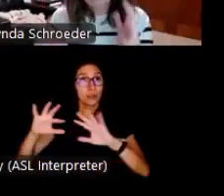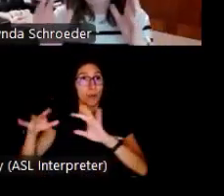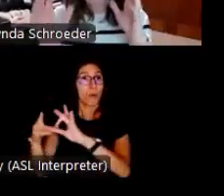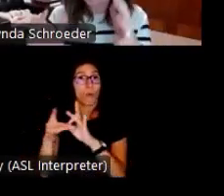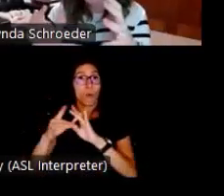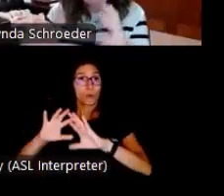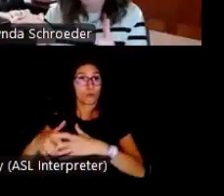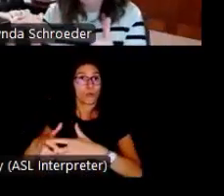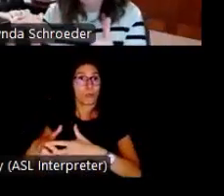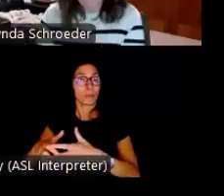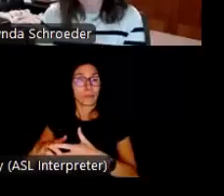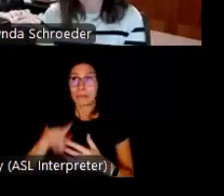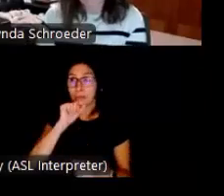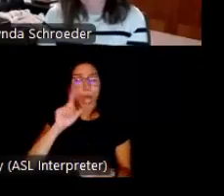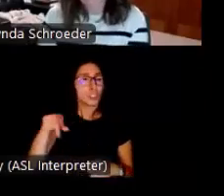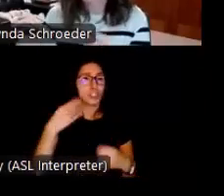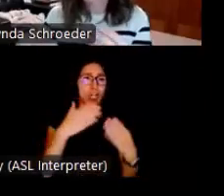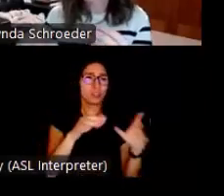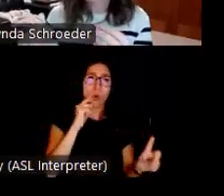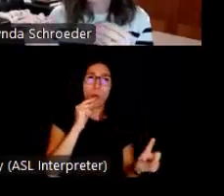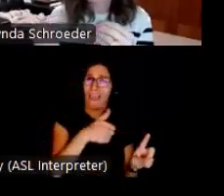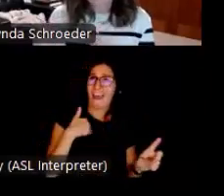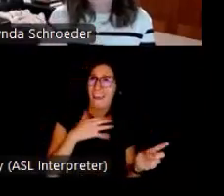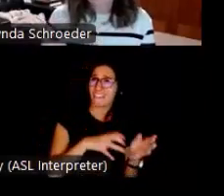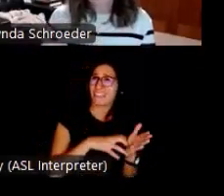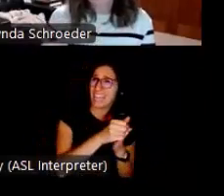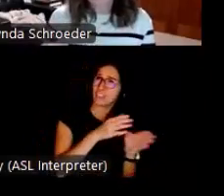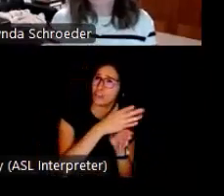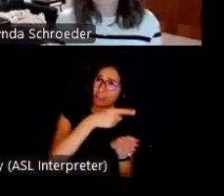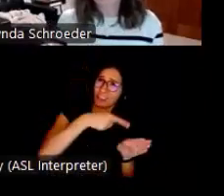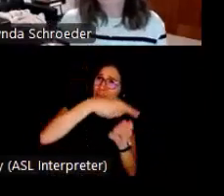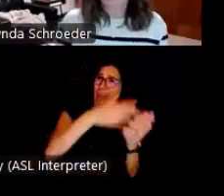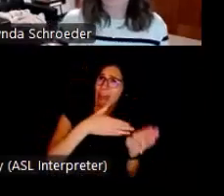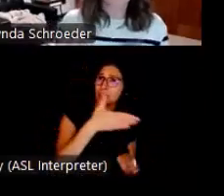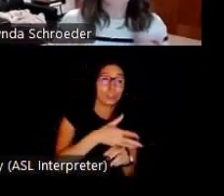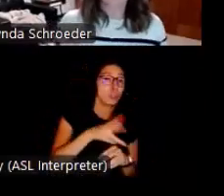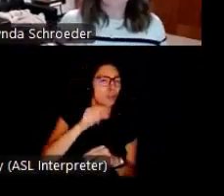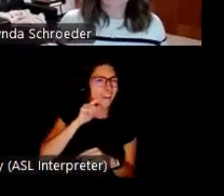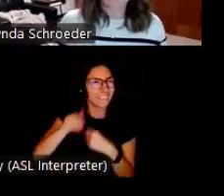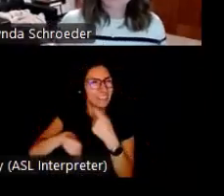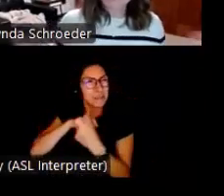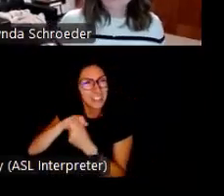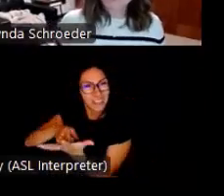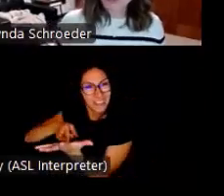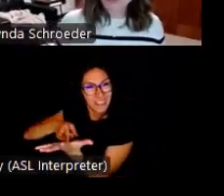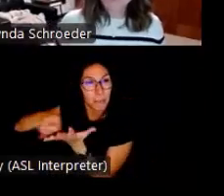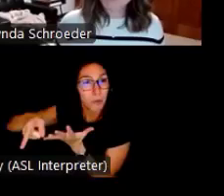in colorectal cancer. So think about who the coalitions are. And if you don't know, pick up the phone